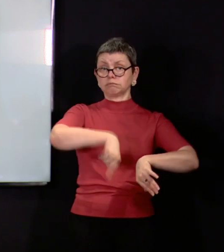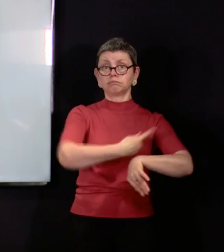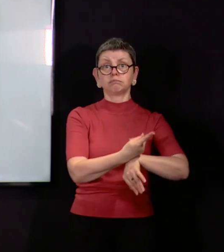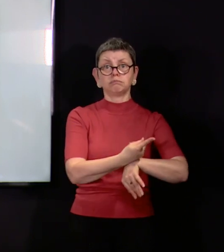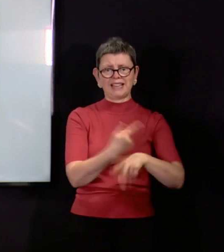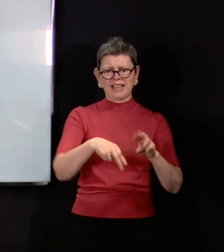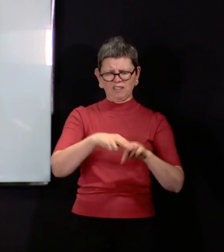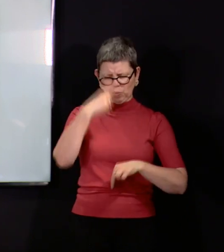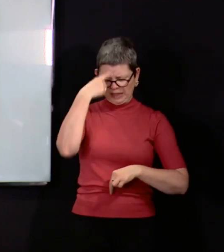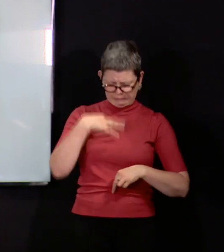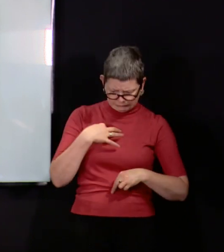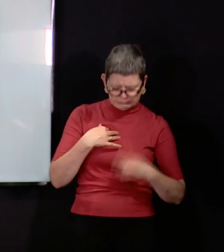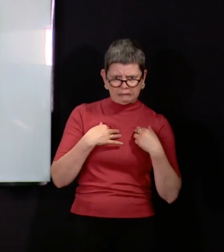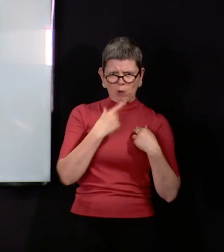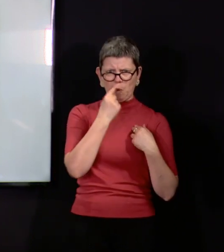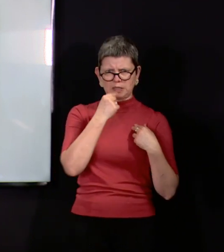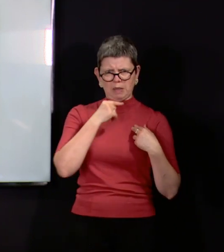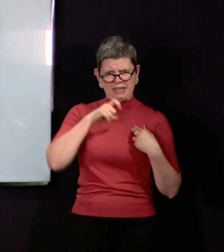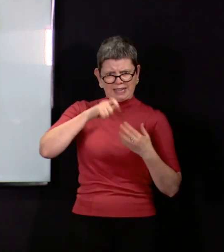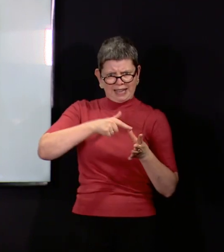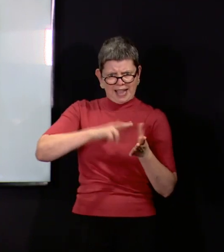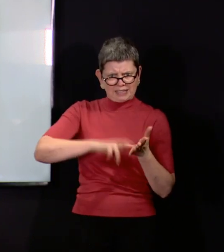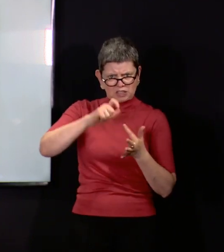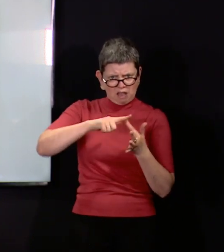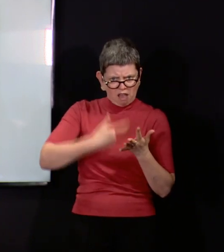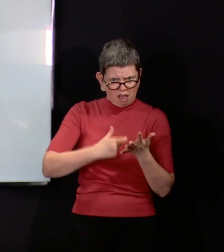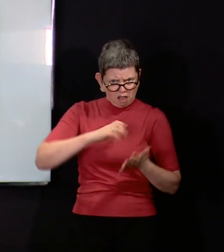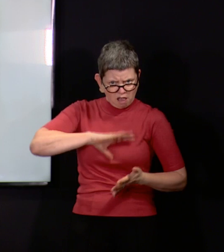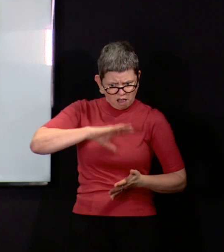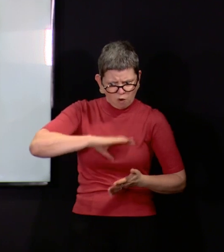and symptoms. Certainly don't delay getting checked if you or anyone in your